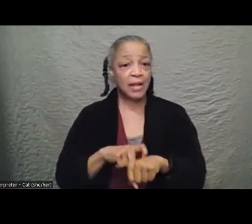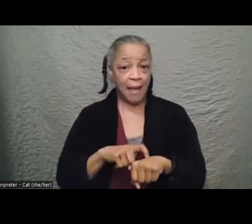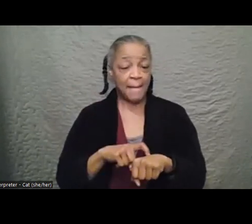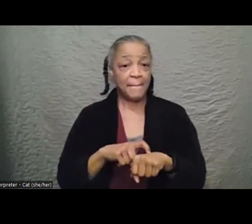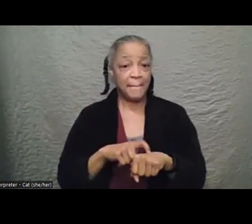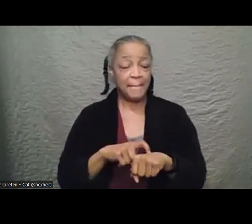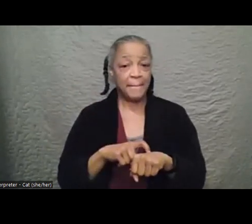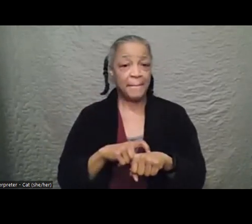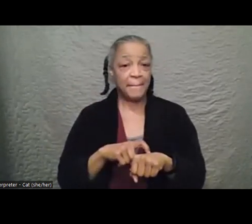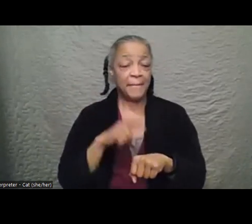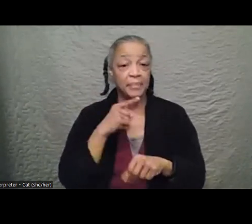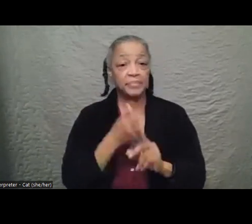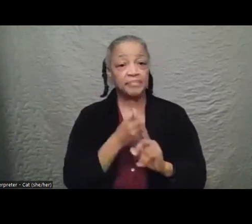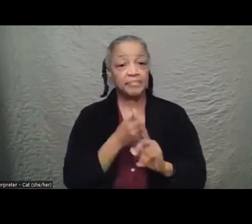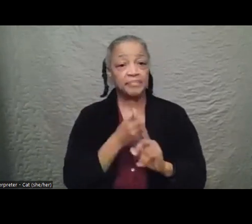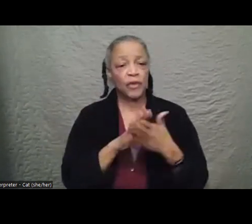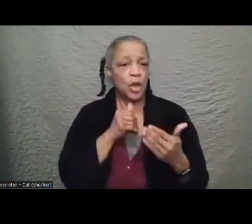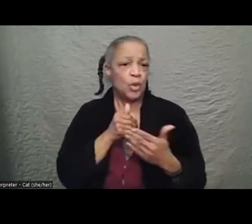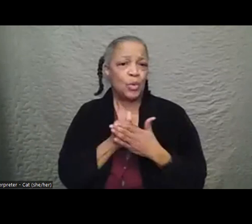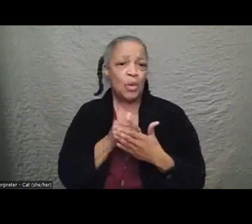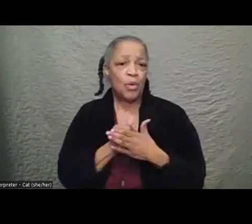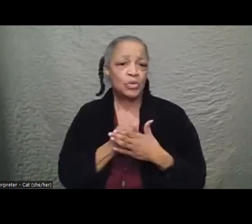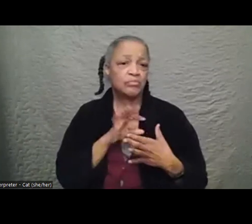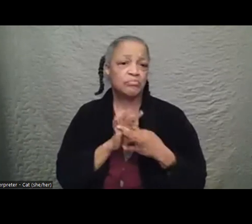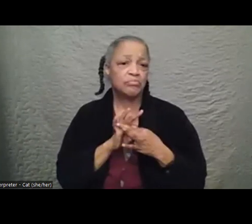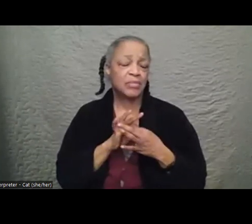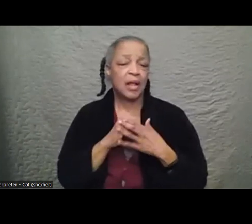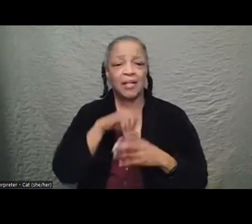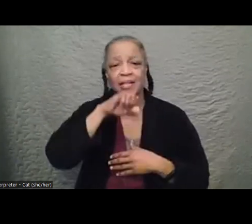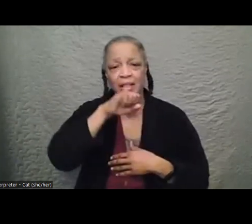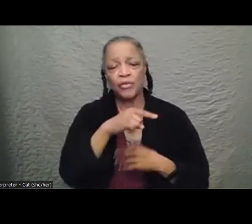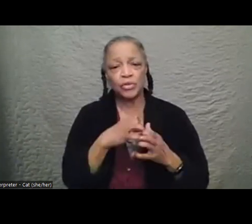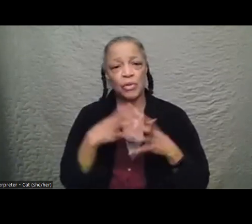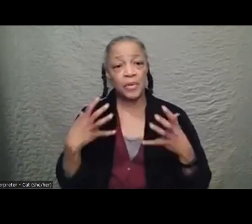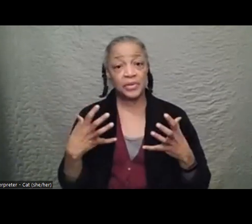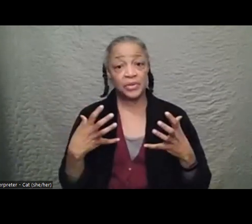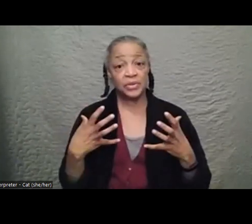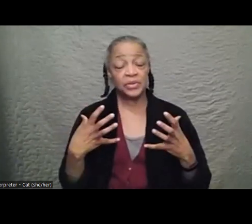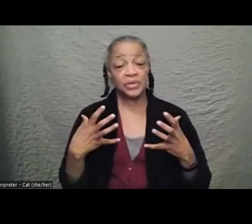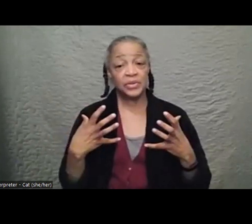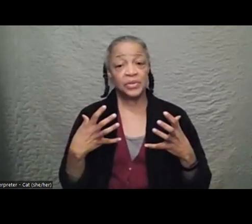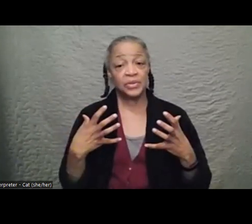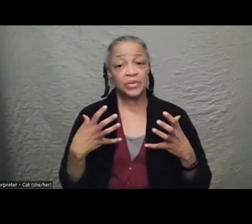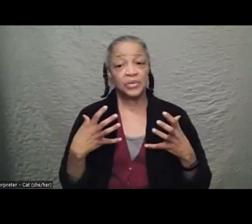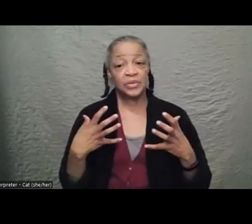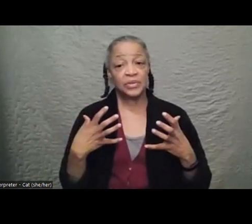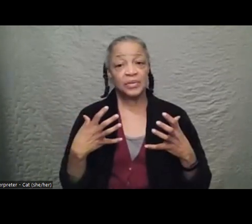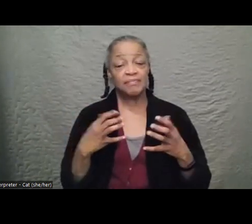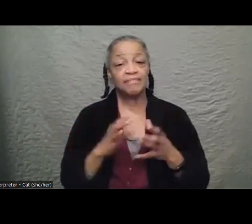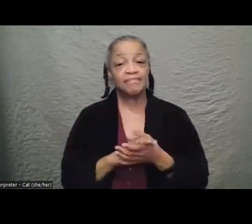She was very close to me and I love her so very much.